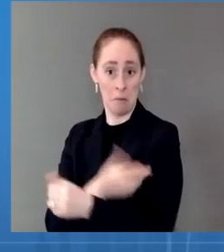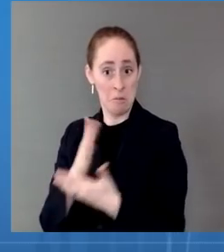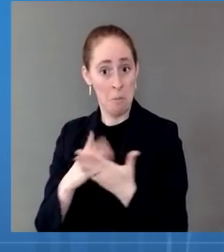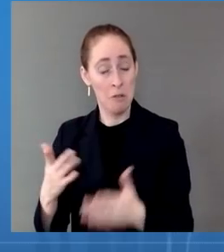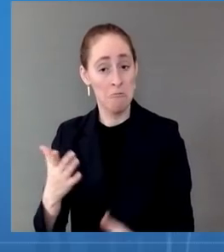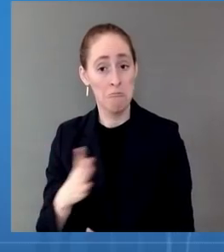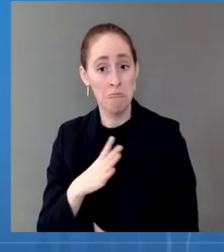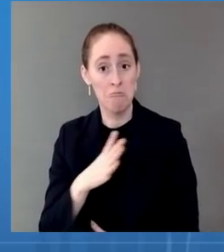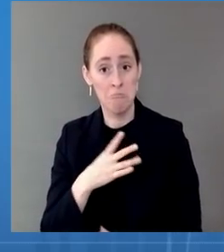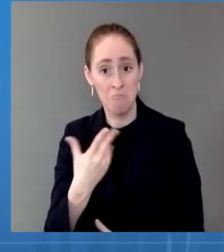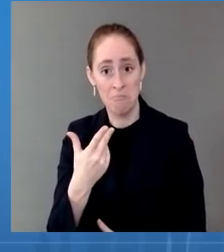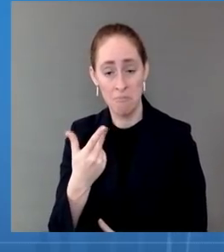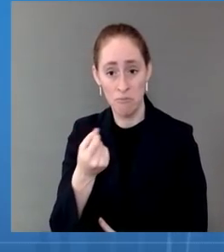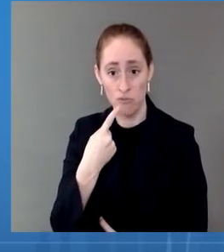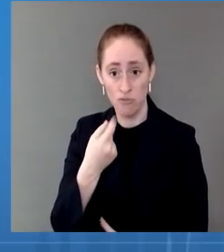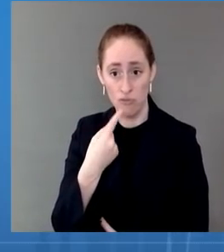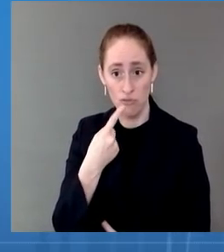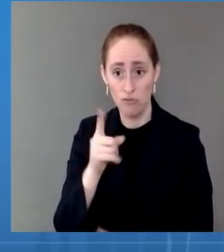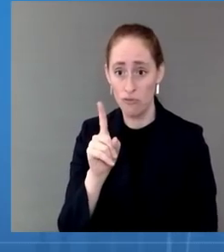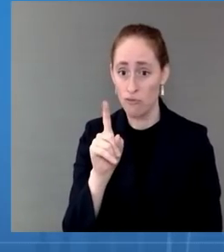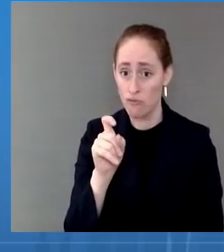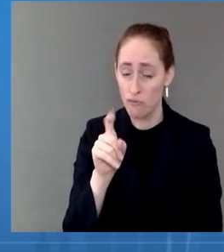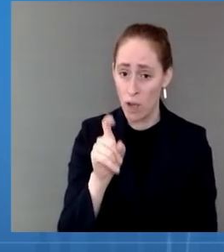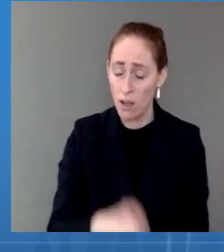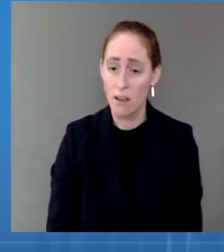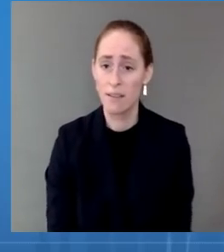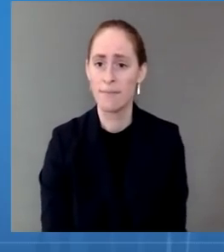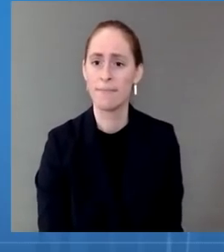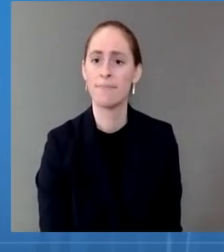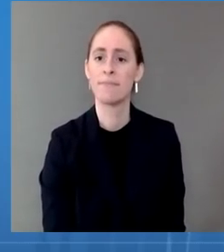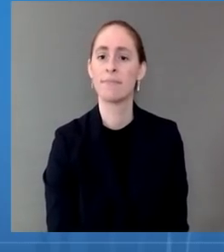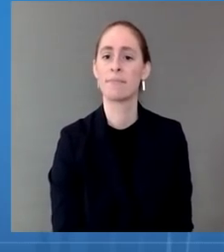Back in March, you talked about sort of having this sense